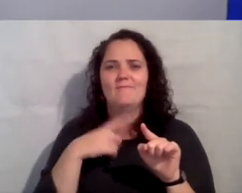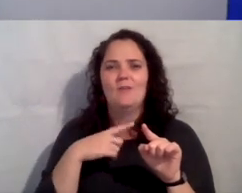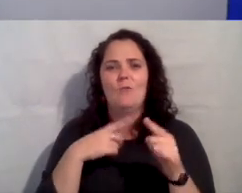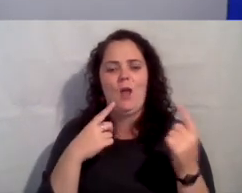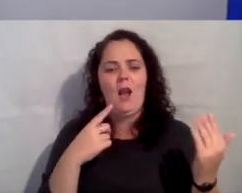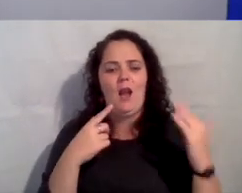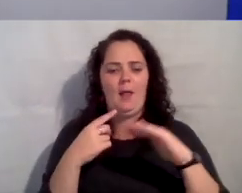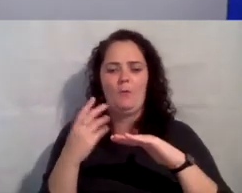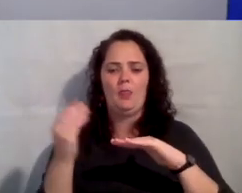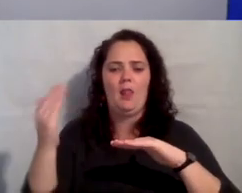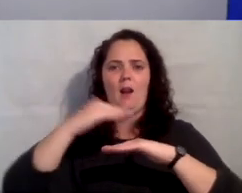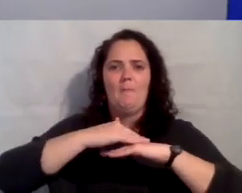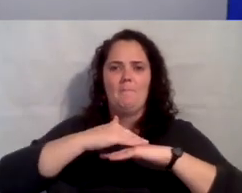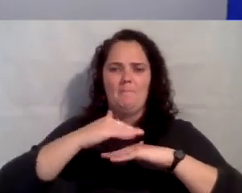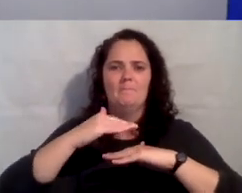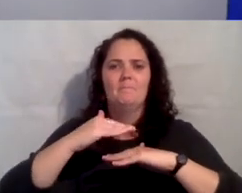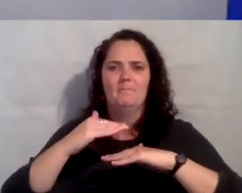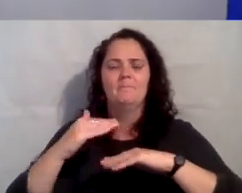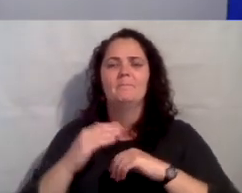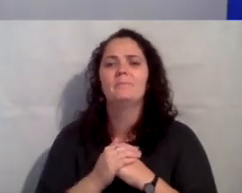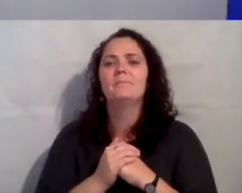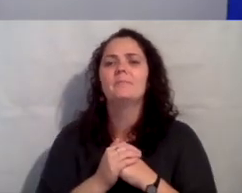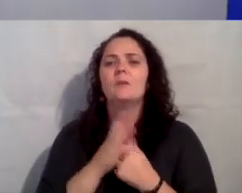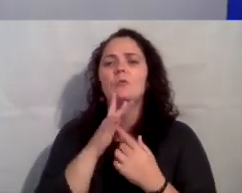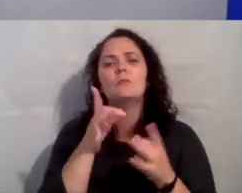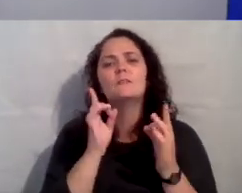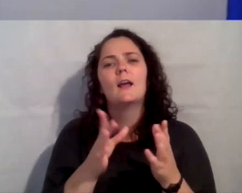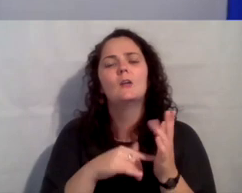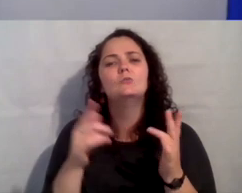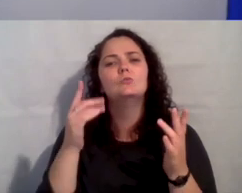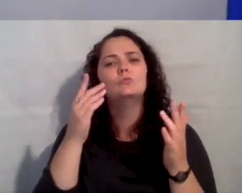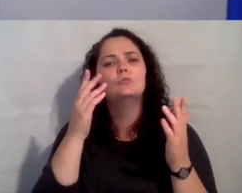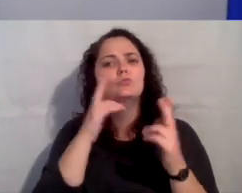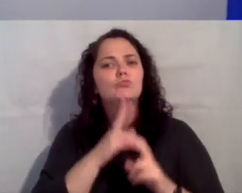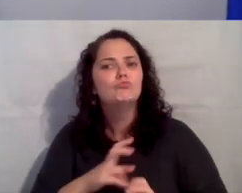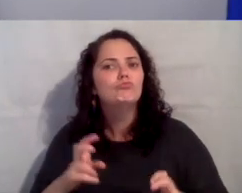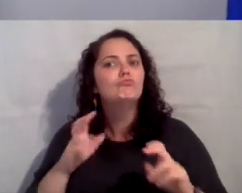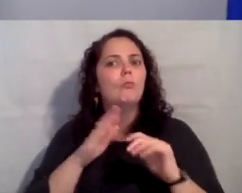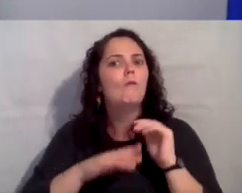And one of the things that you'll see – thank you very much Atticus – one of the things that you'll see if you start studying drawings and people who have a lot of experience